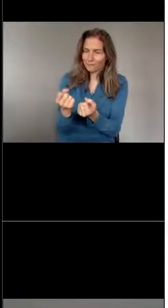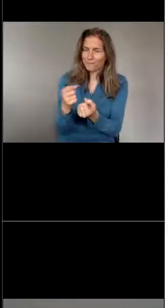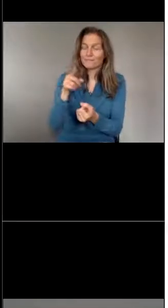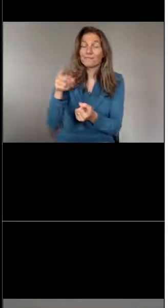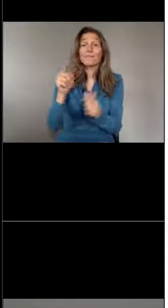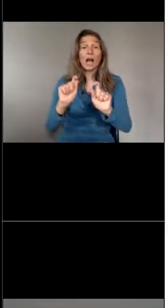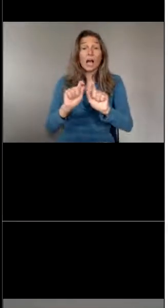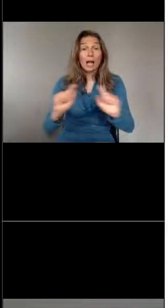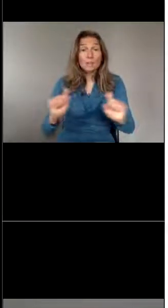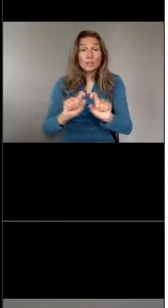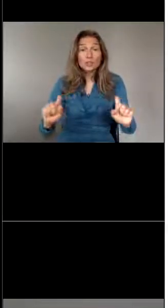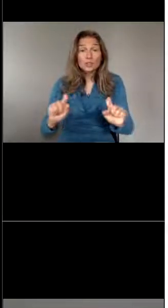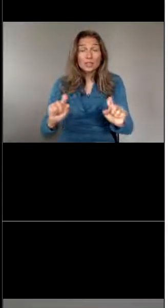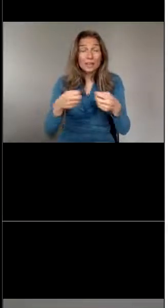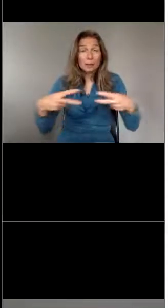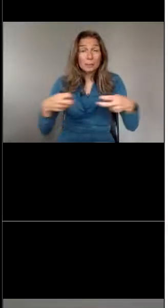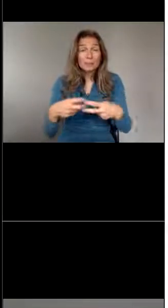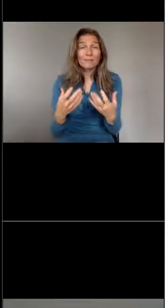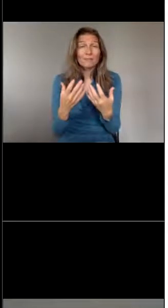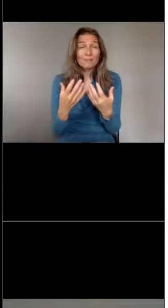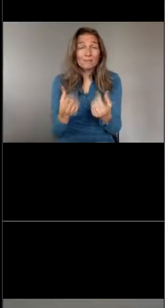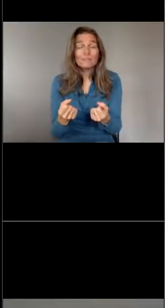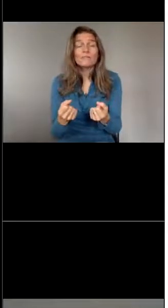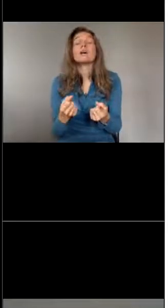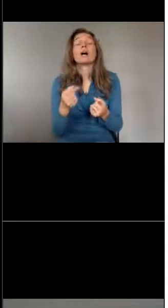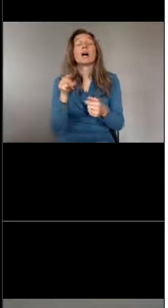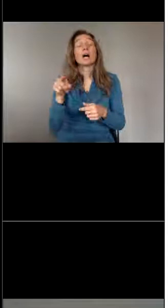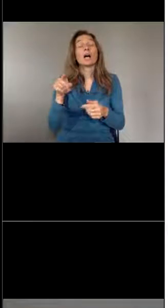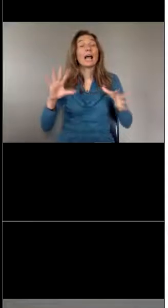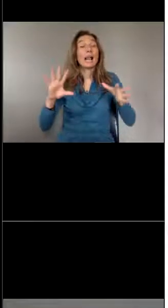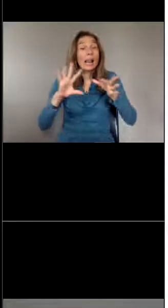And the captioning link is within the Chat box.